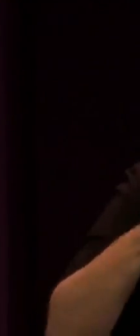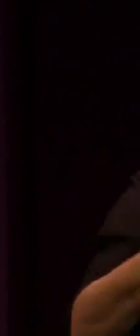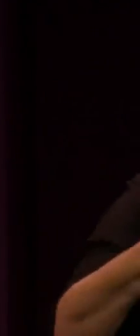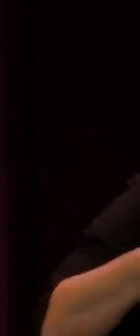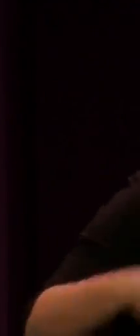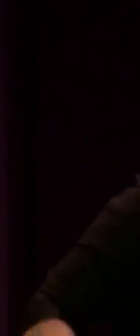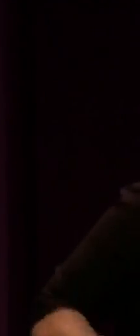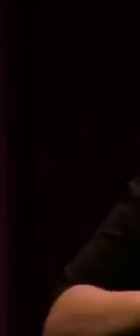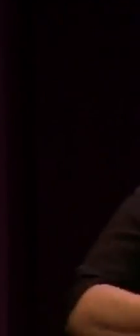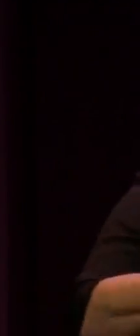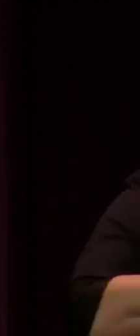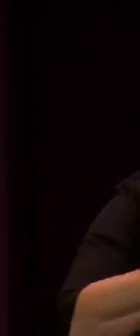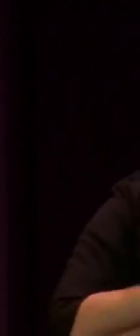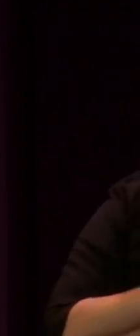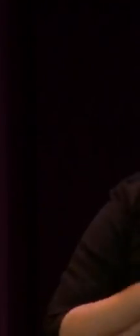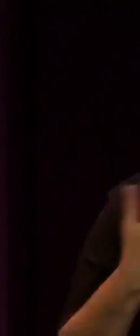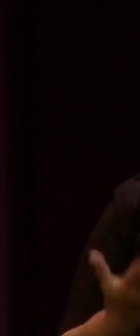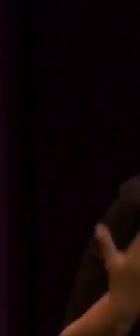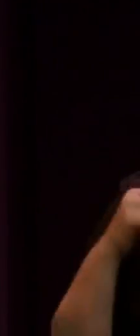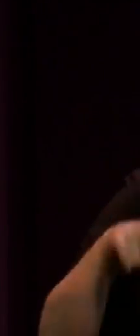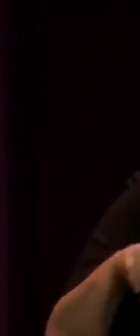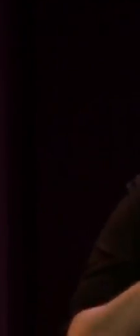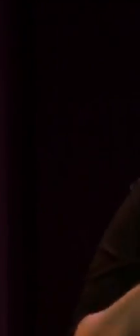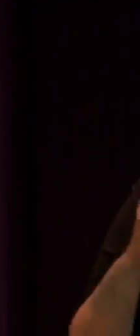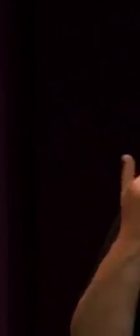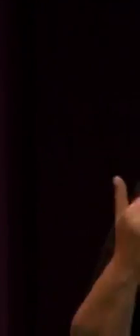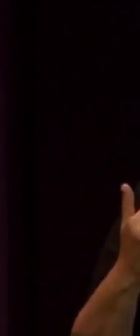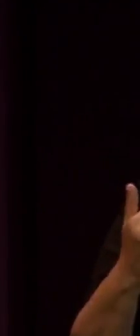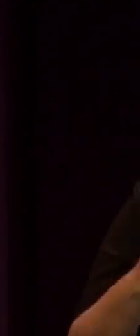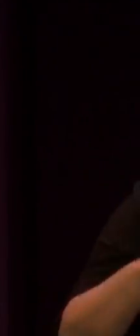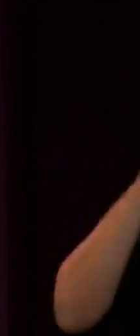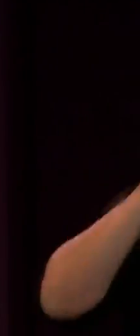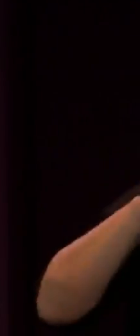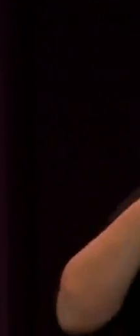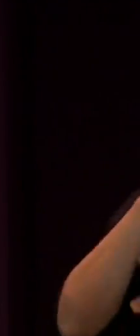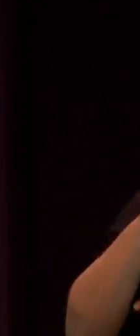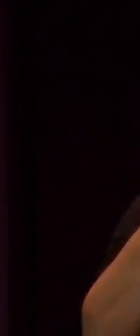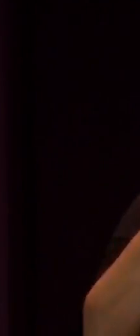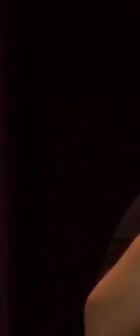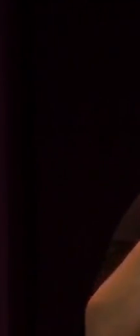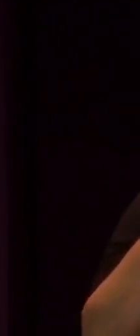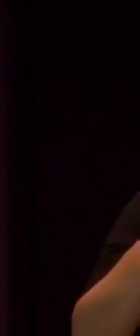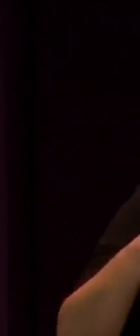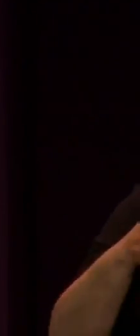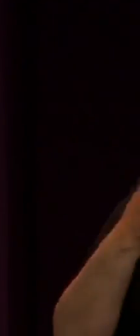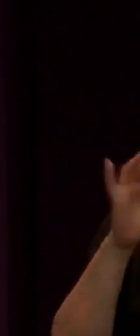AND MAYBE THERE IS A DIFFERENCE THIS TIME THAN THERE WAS BACK IN THE '80s OR IN THE EARLY '90s.